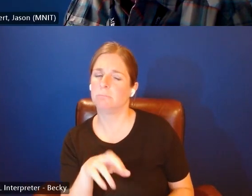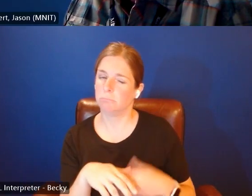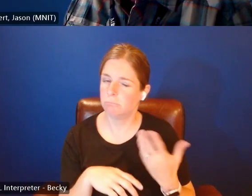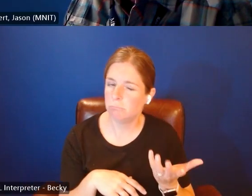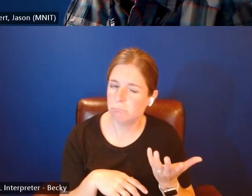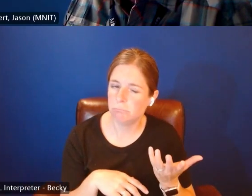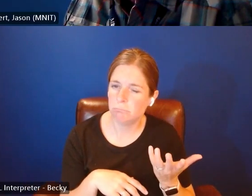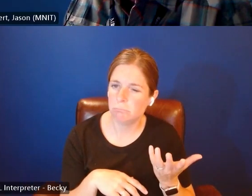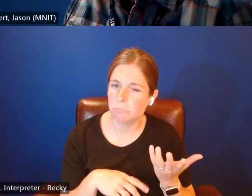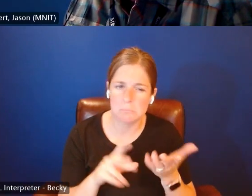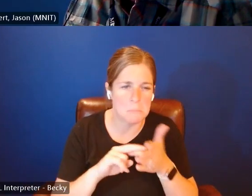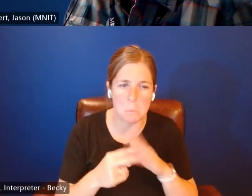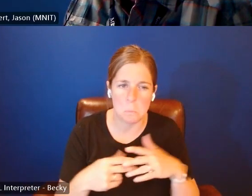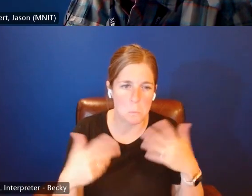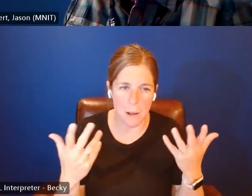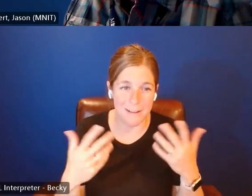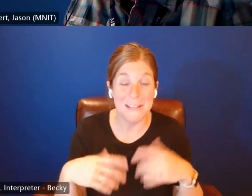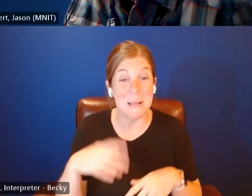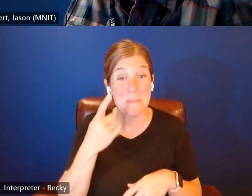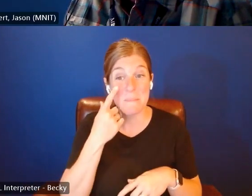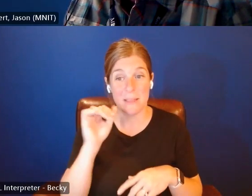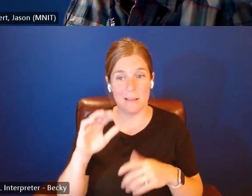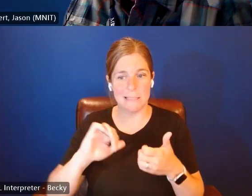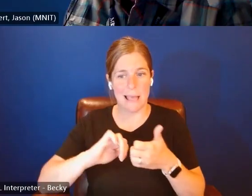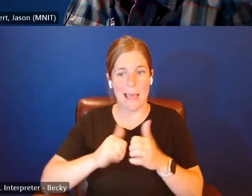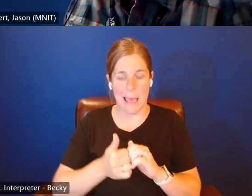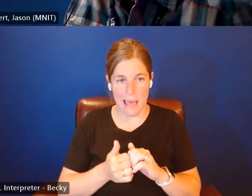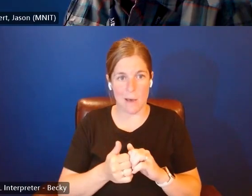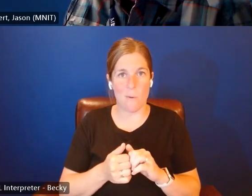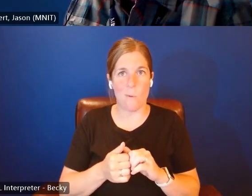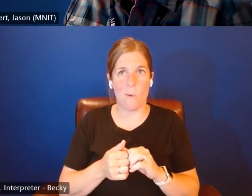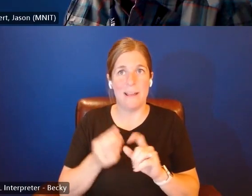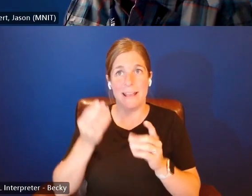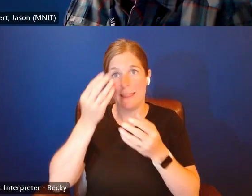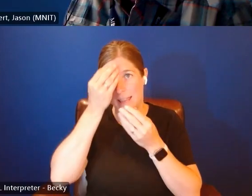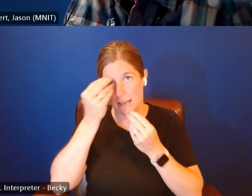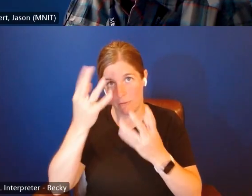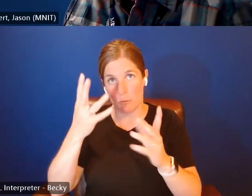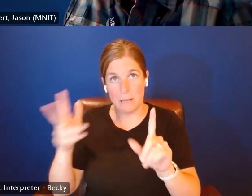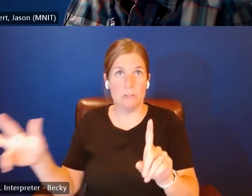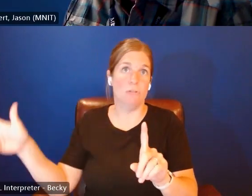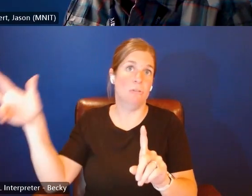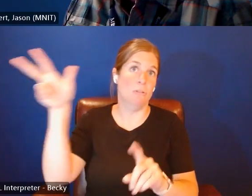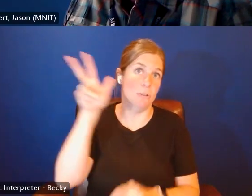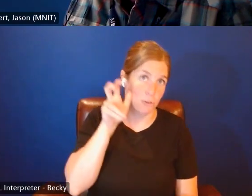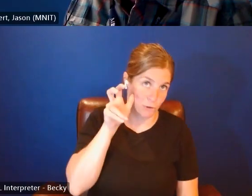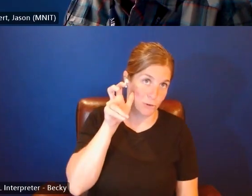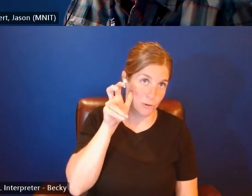because the presentation of the information